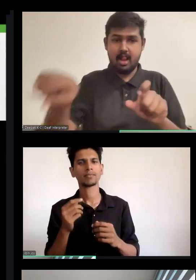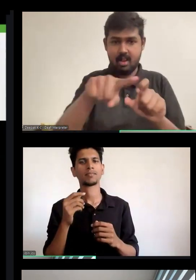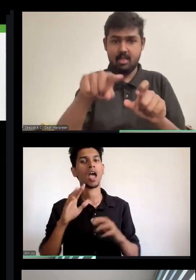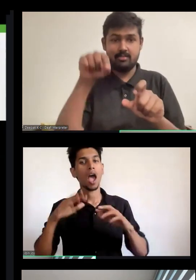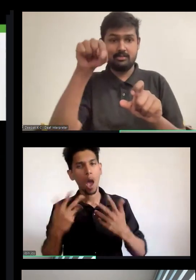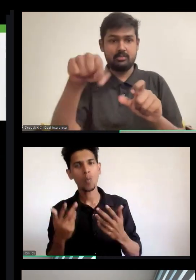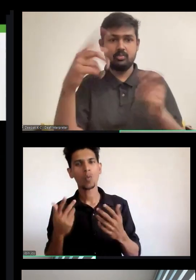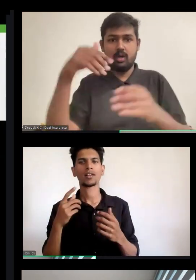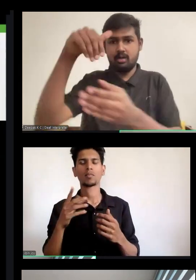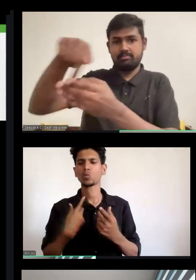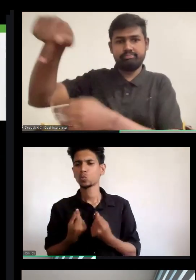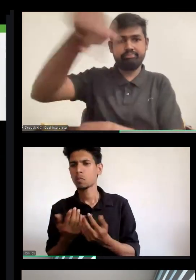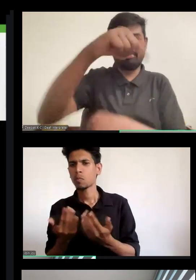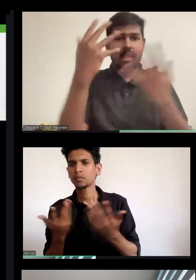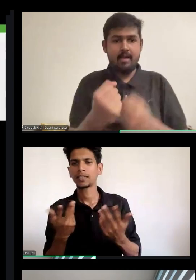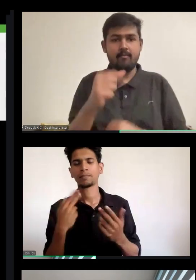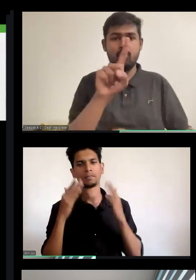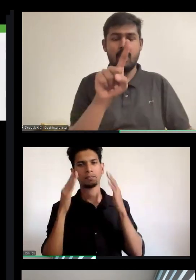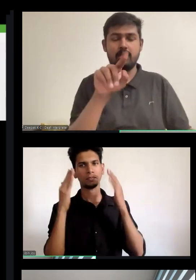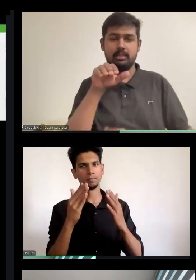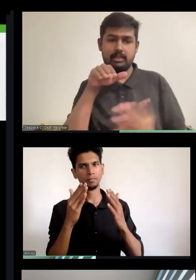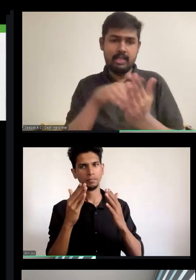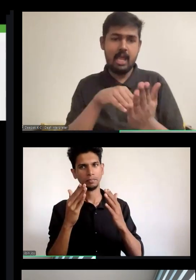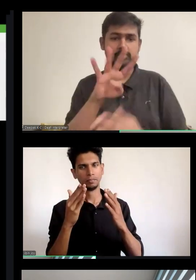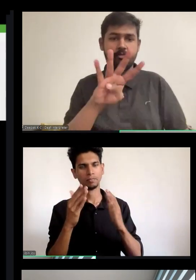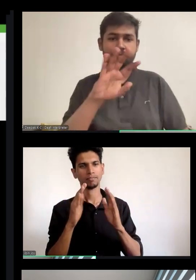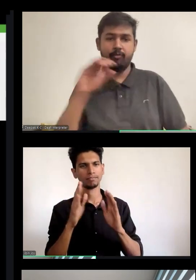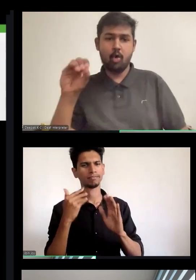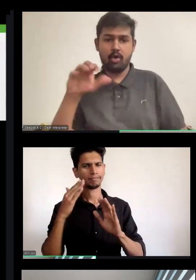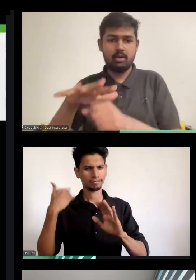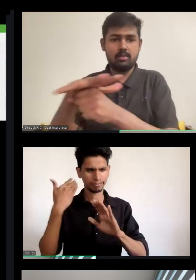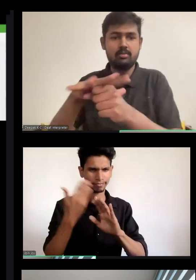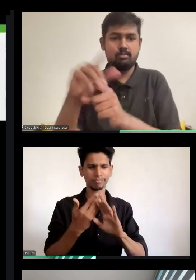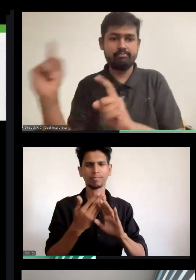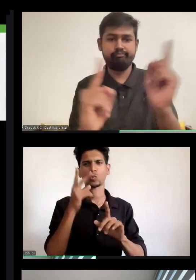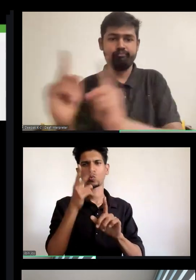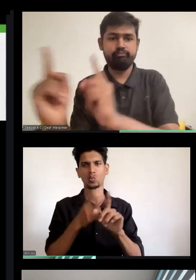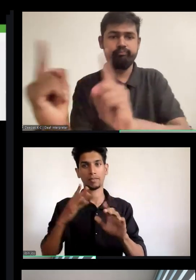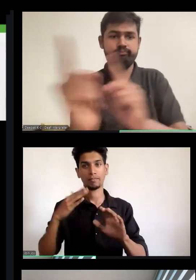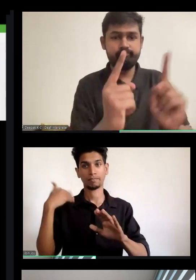The more I worked on ShiftUp over the past two years, the more I found it to be applicable not